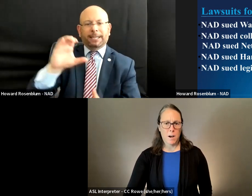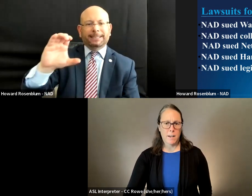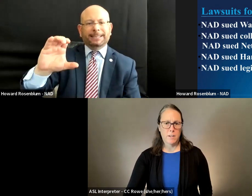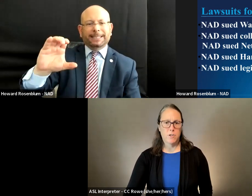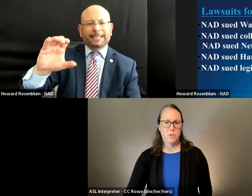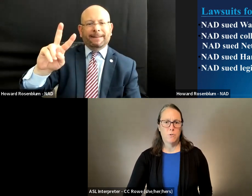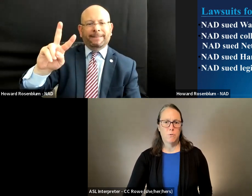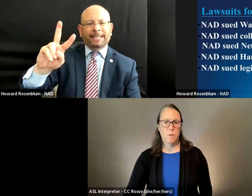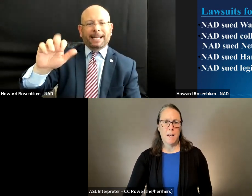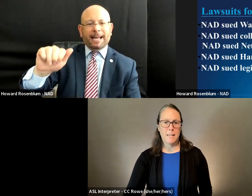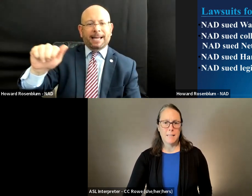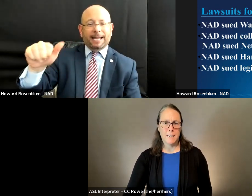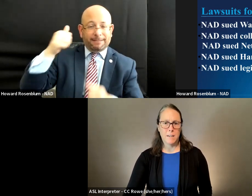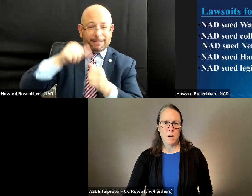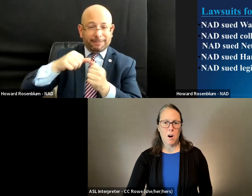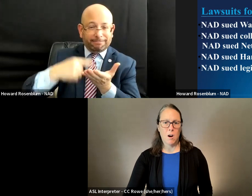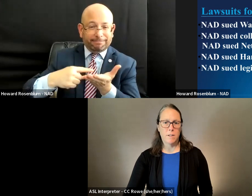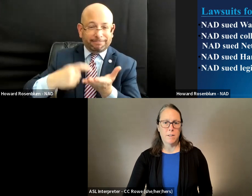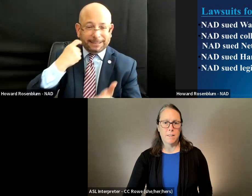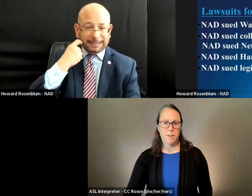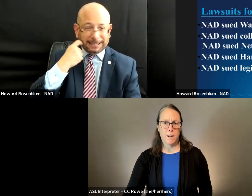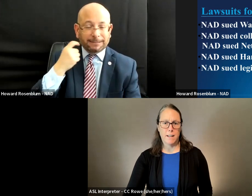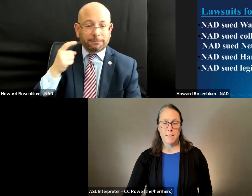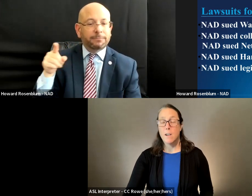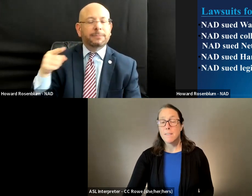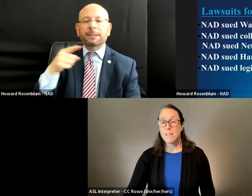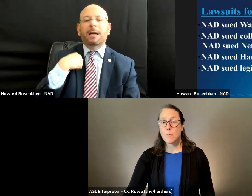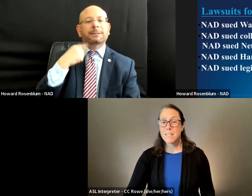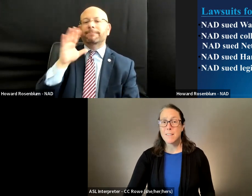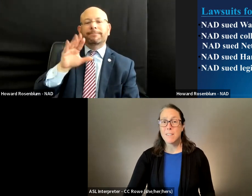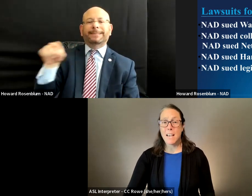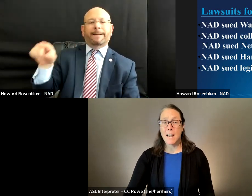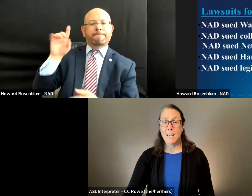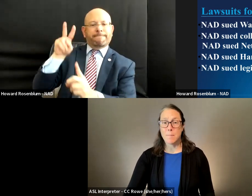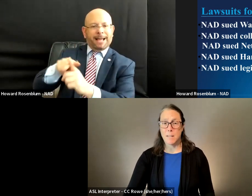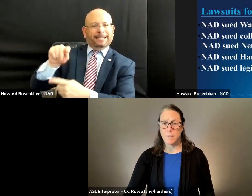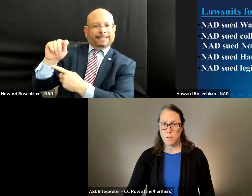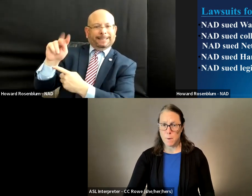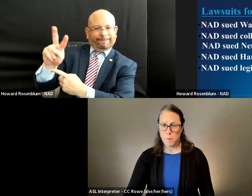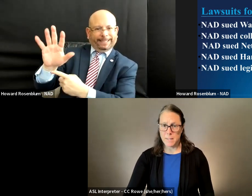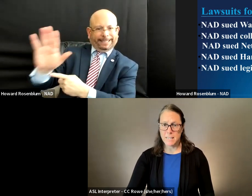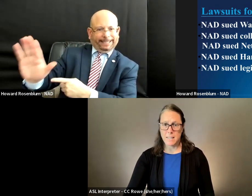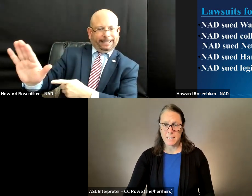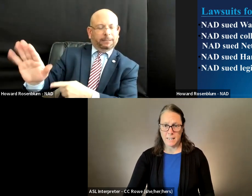require captioning and NetFlix insisted that it did not